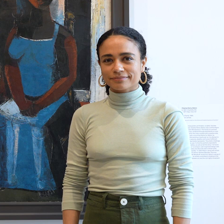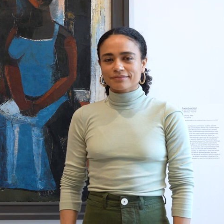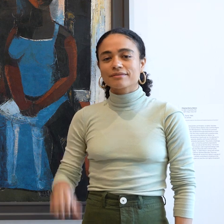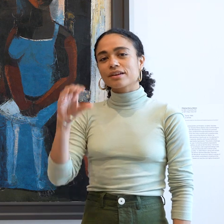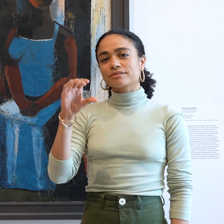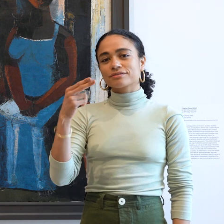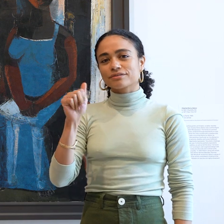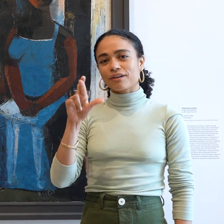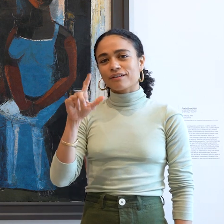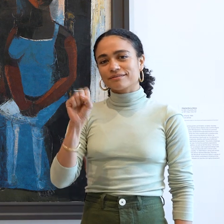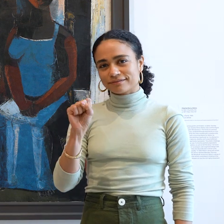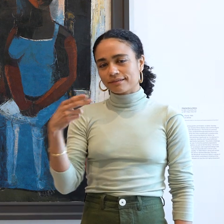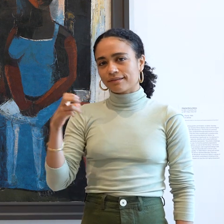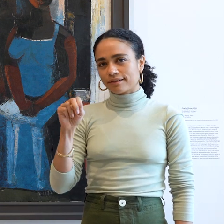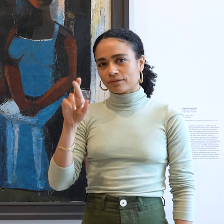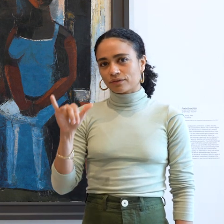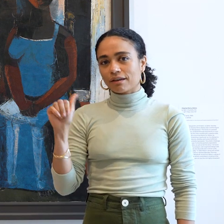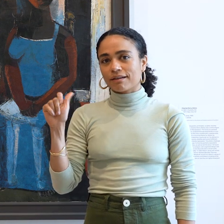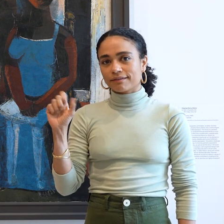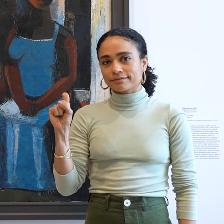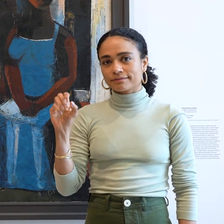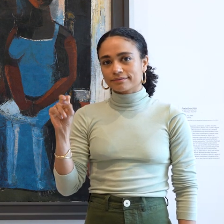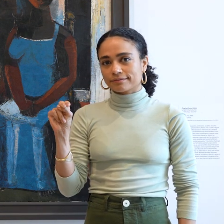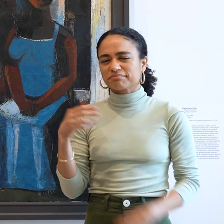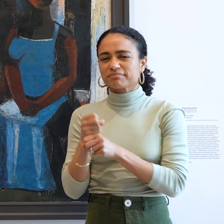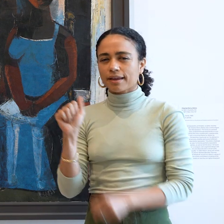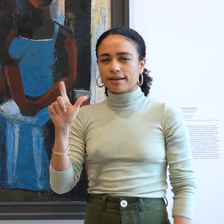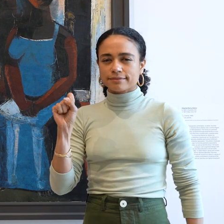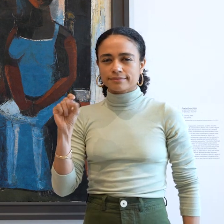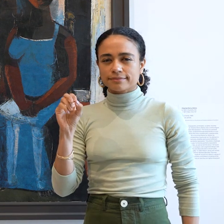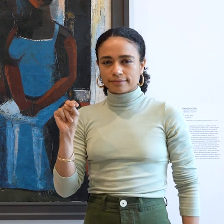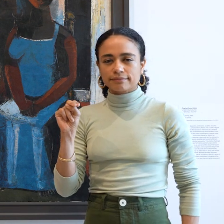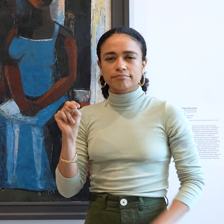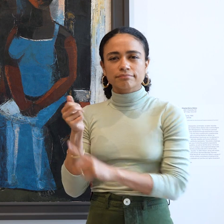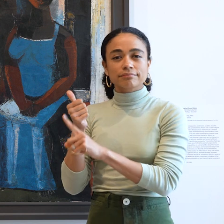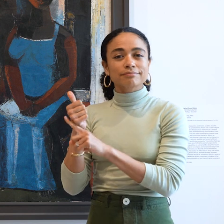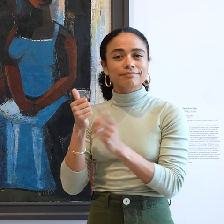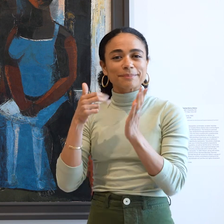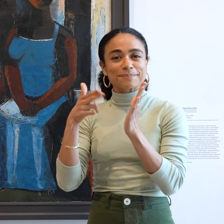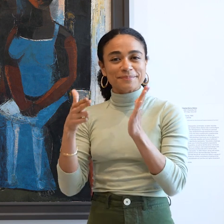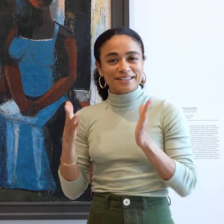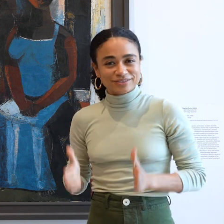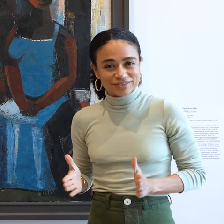Charles Henry Alston, I’ll call him Alston, was a painter,